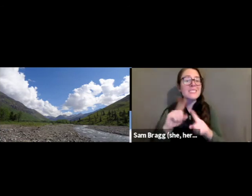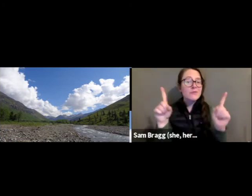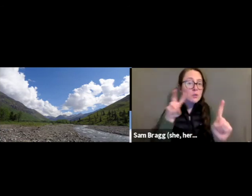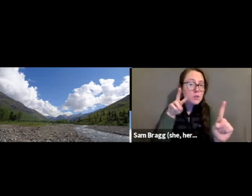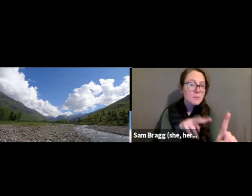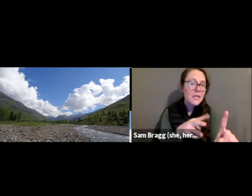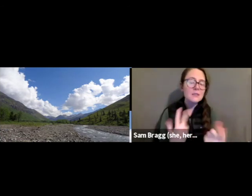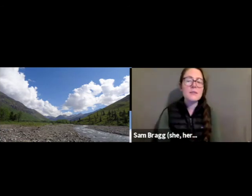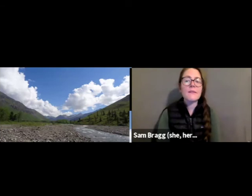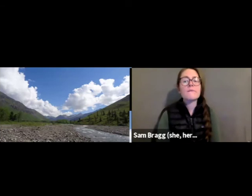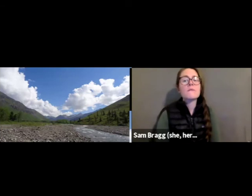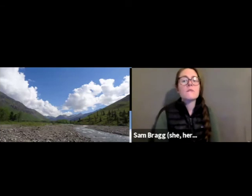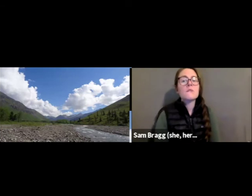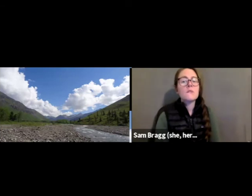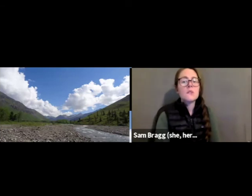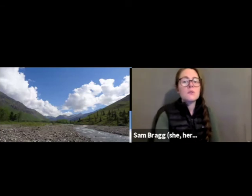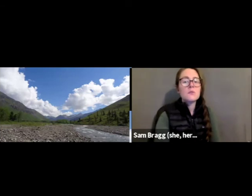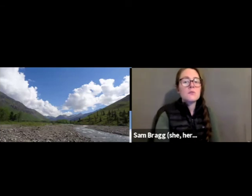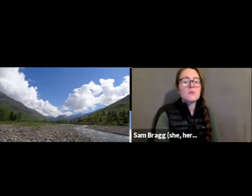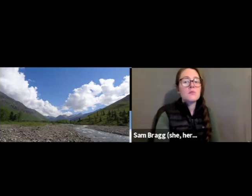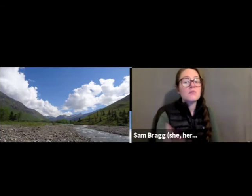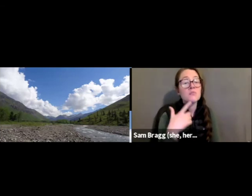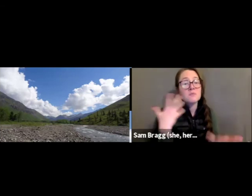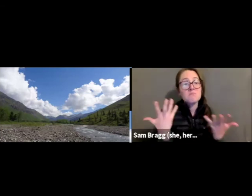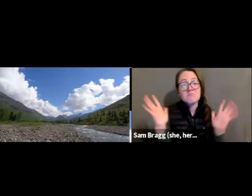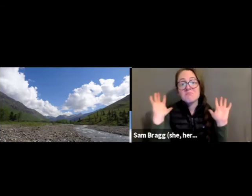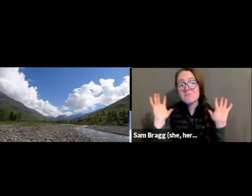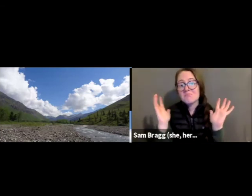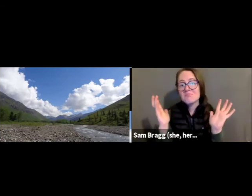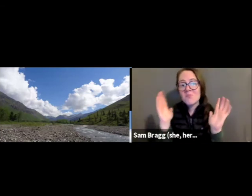outdoors to recognize that we bring a different lens and a different perspective when looking at